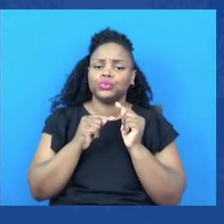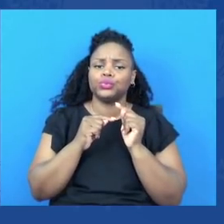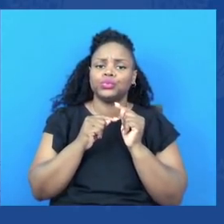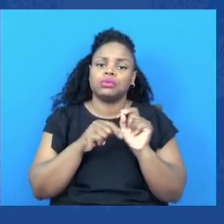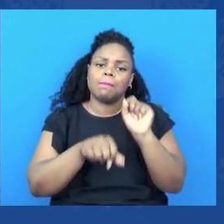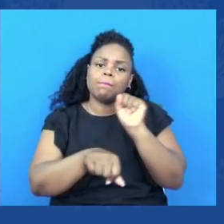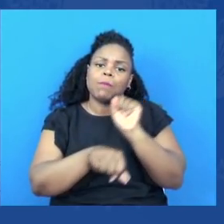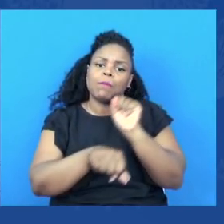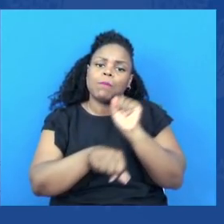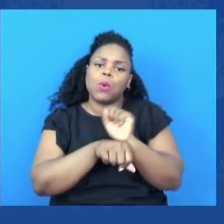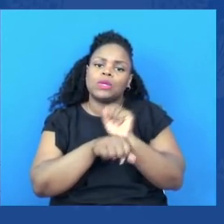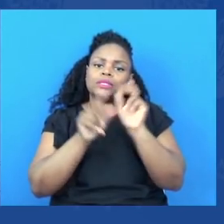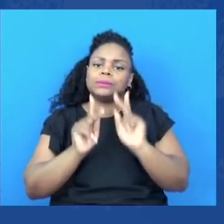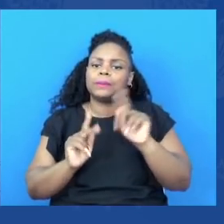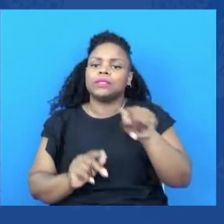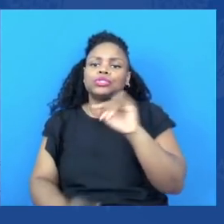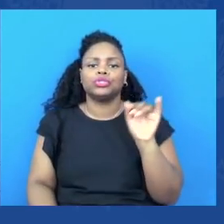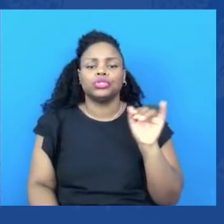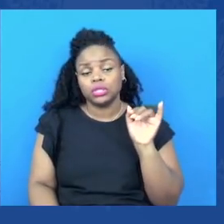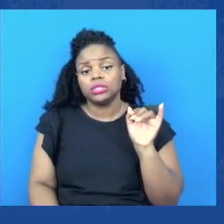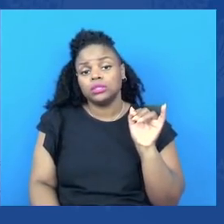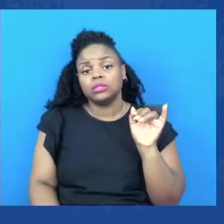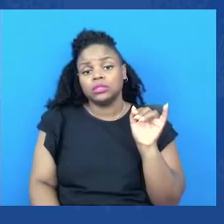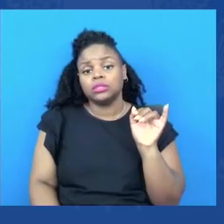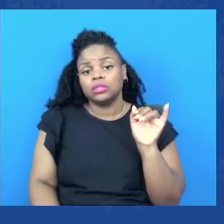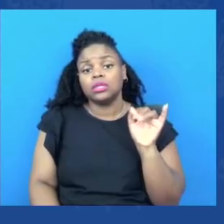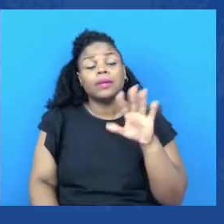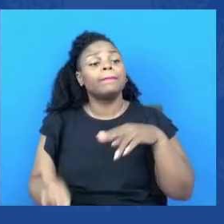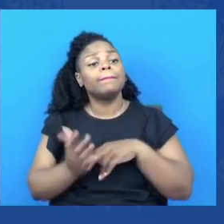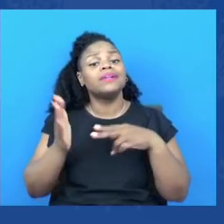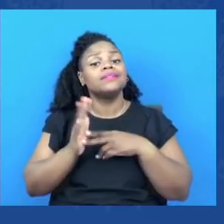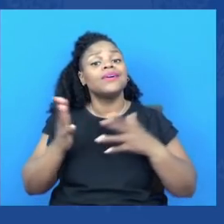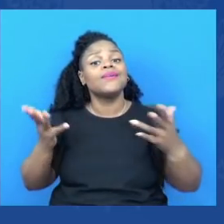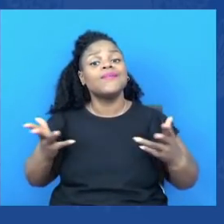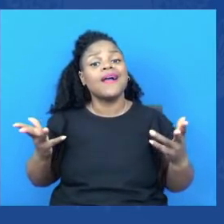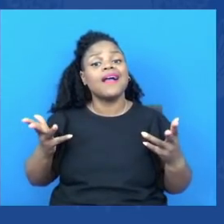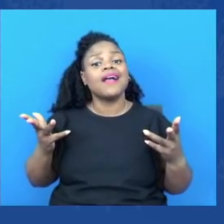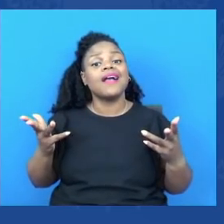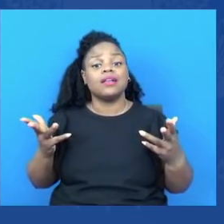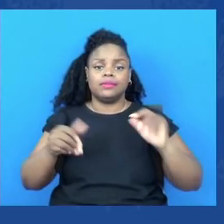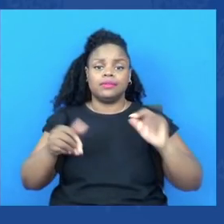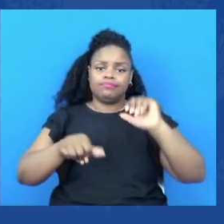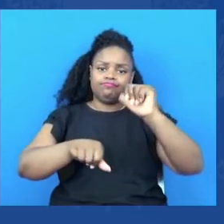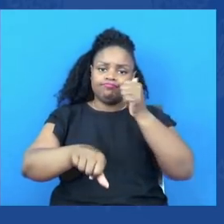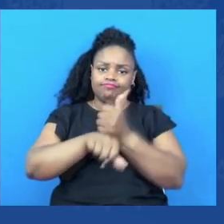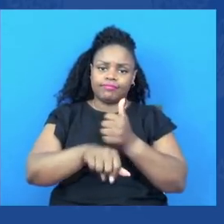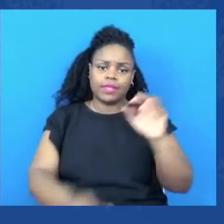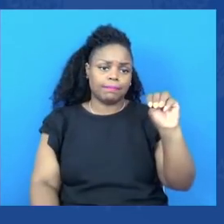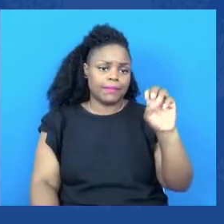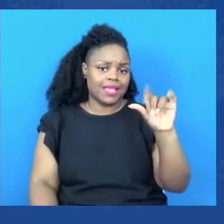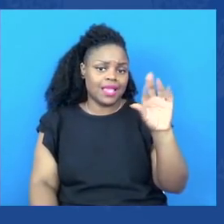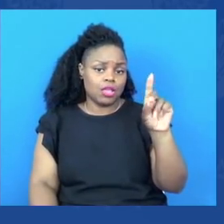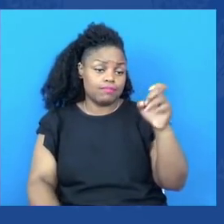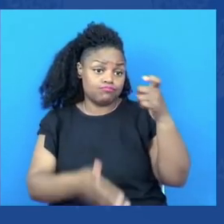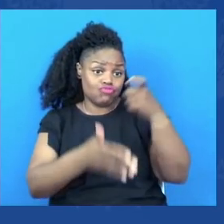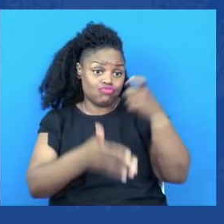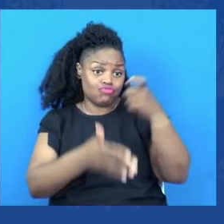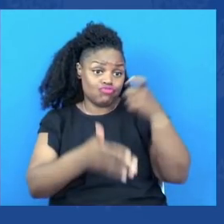What that means is: Once Medicare negotiates a lower drug price for its beneficiaries, an employer-based plan shouldn't have to keep paying